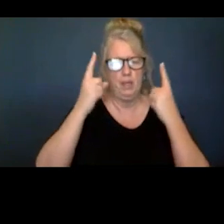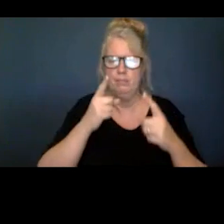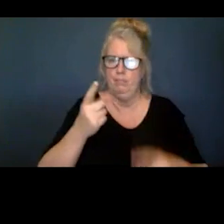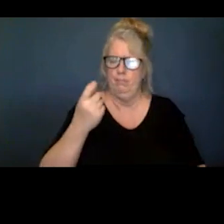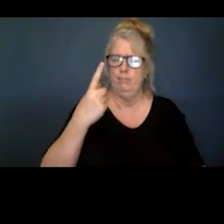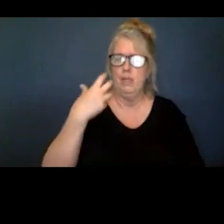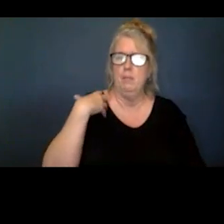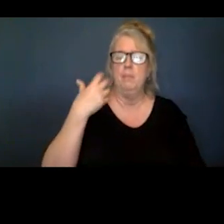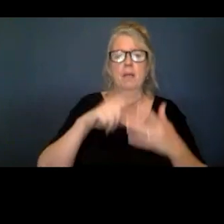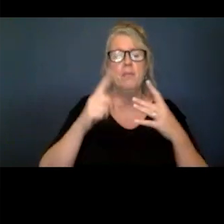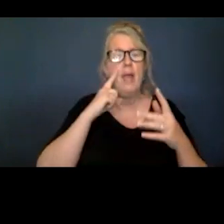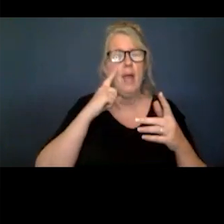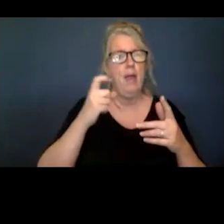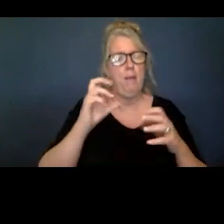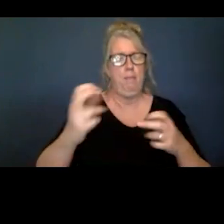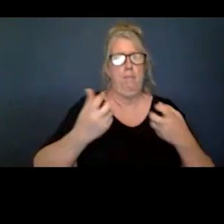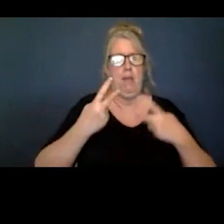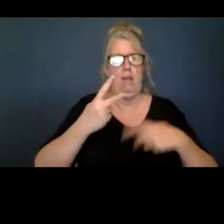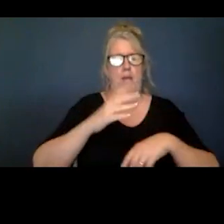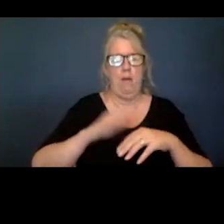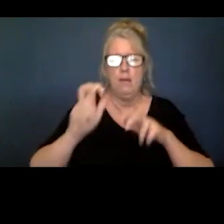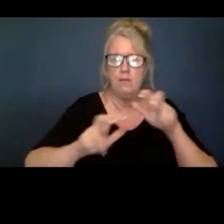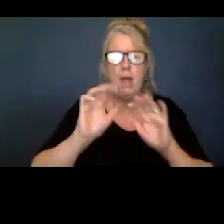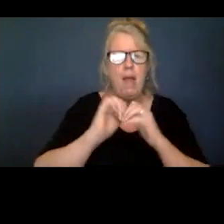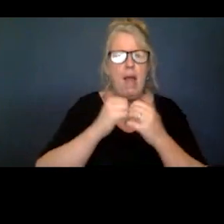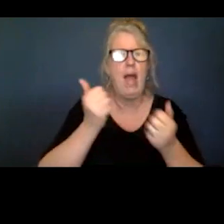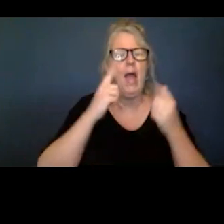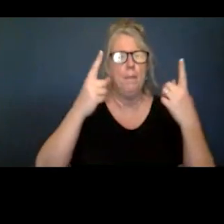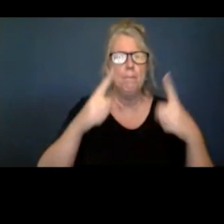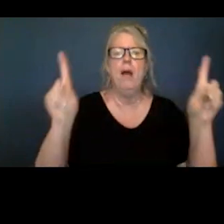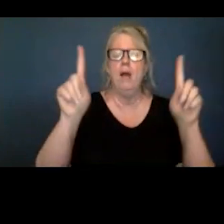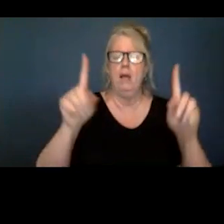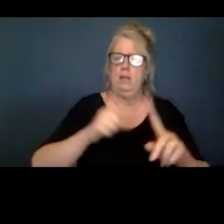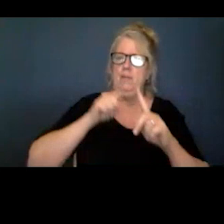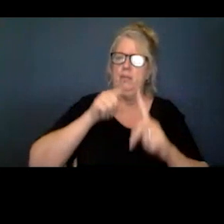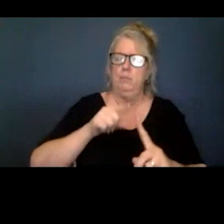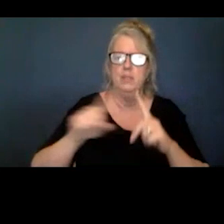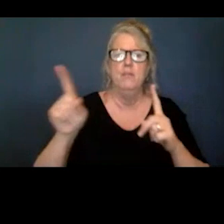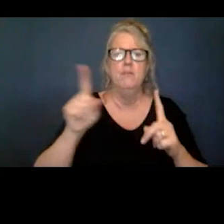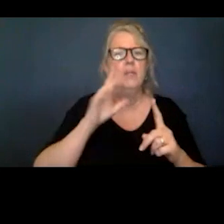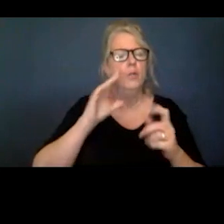and return on investment. How will you help them achieve a specific goal with your partnership? How